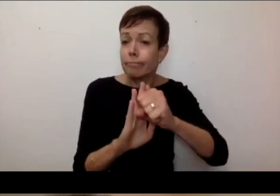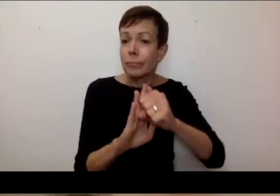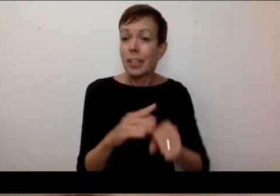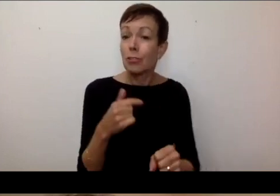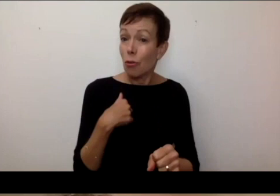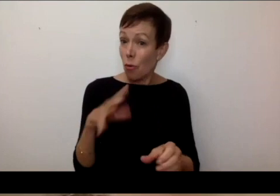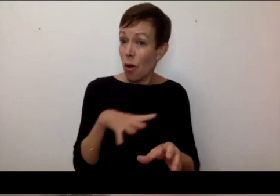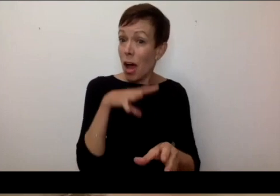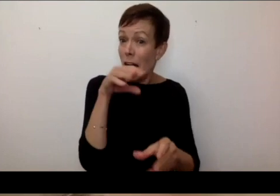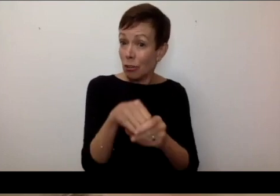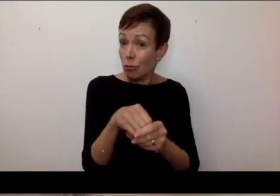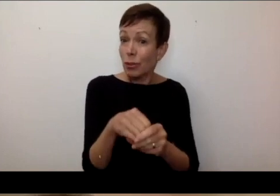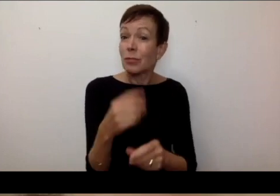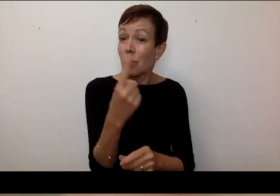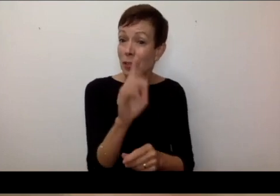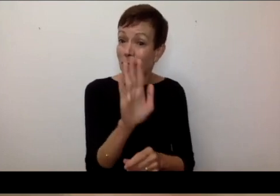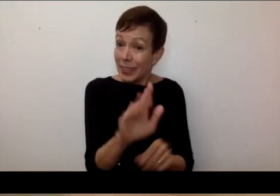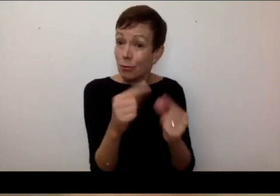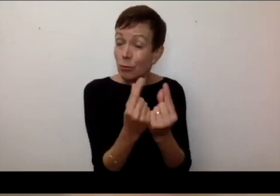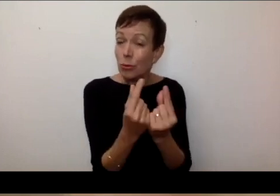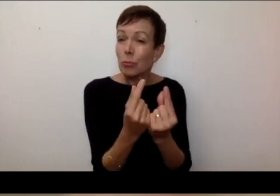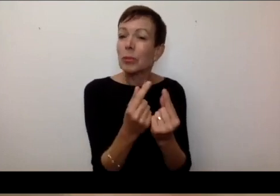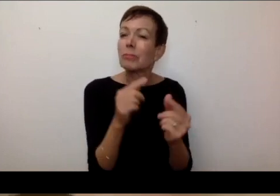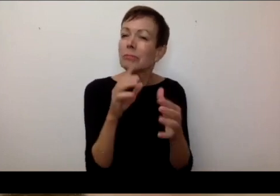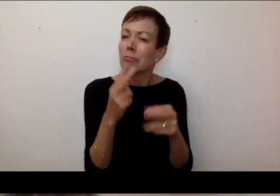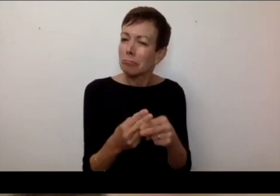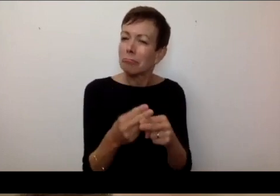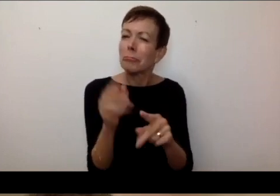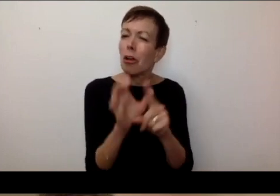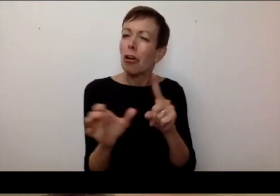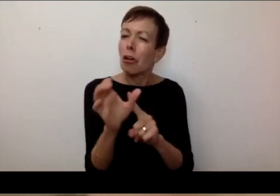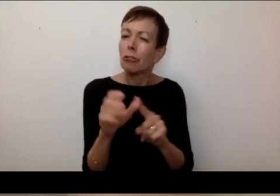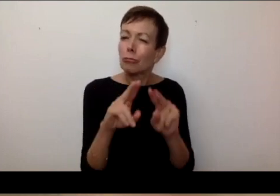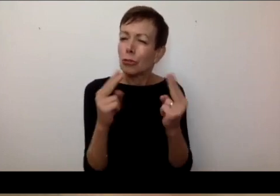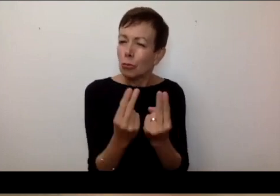cultural union and amiri asked me to make a poster